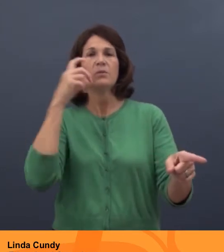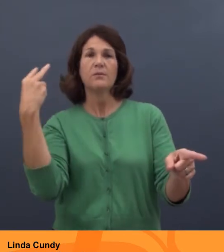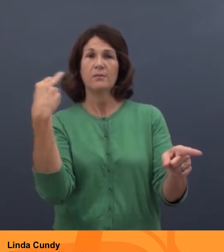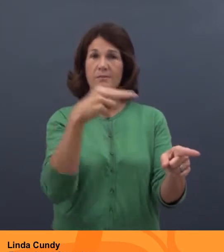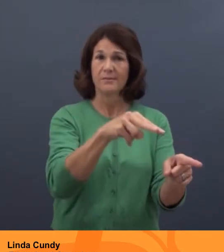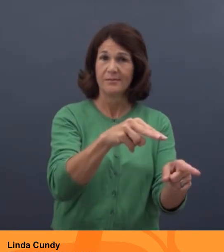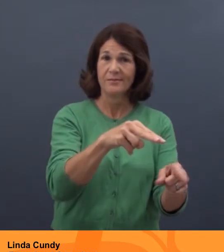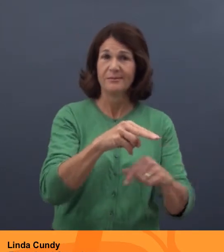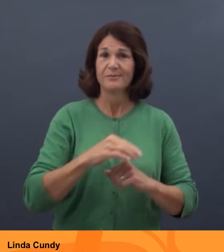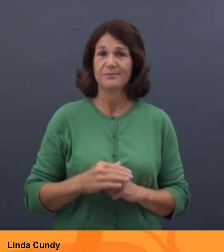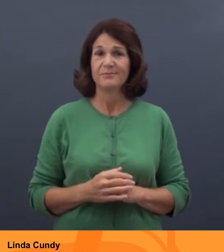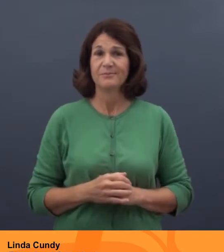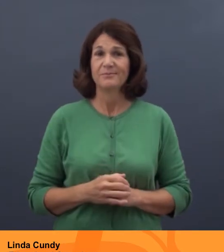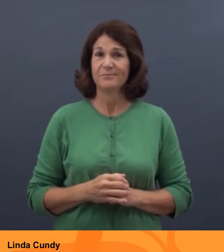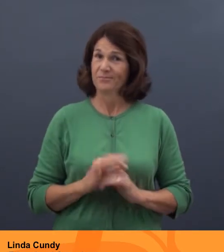knows who is speaking.